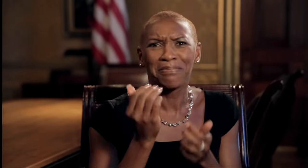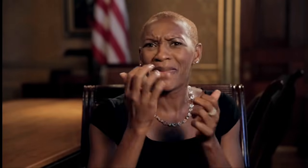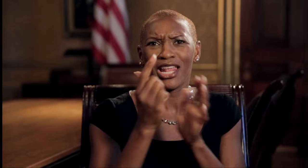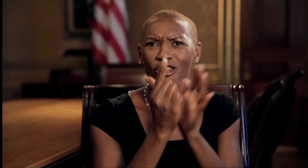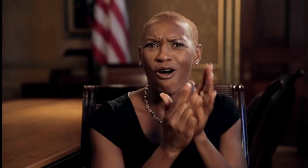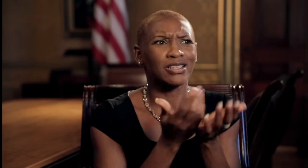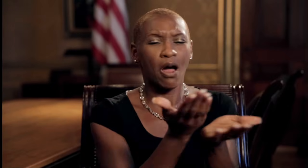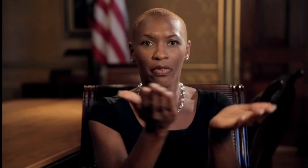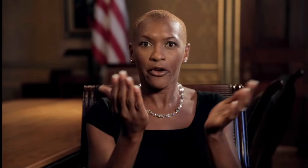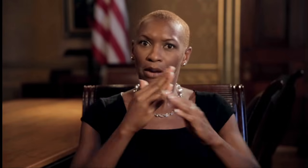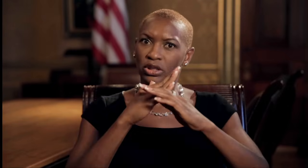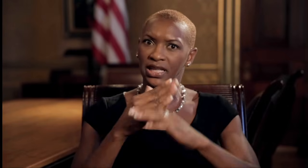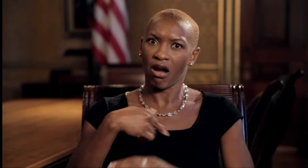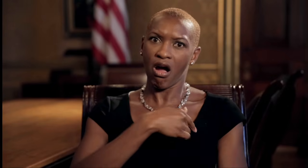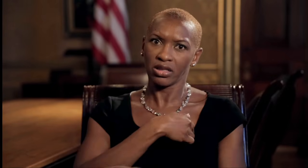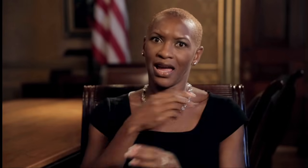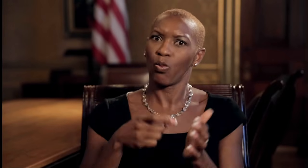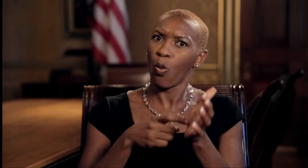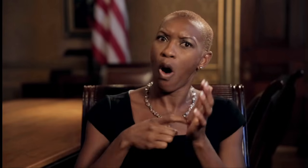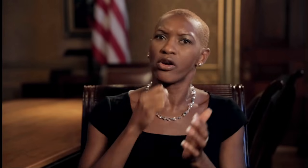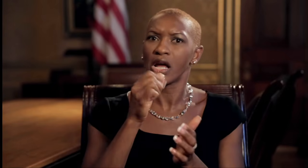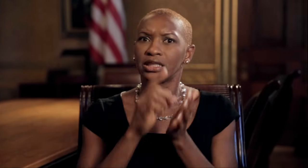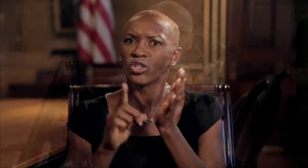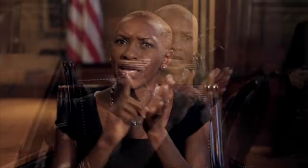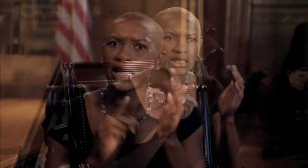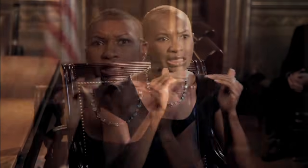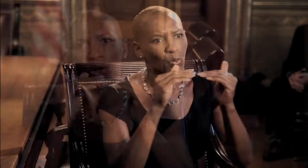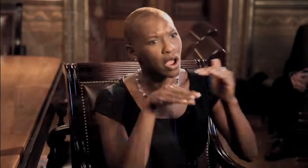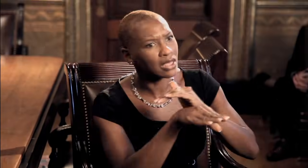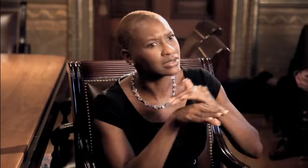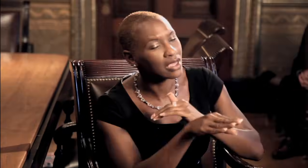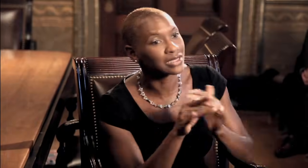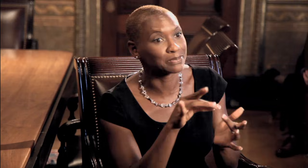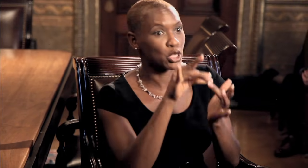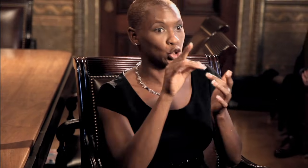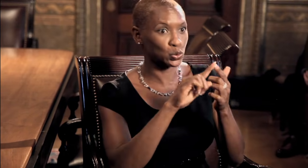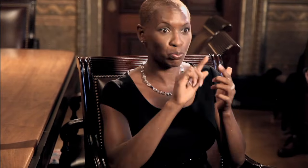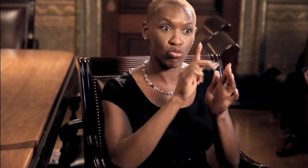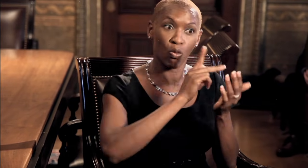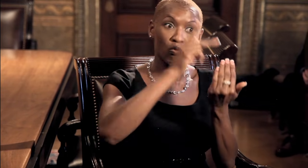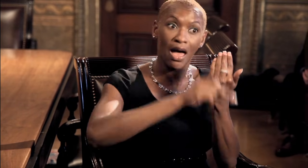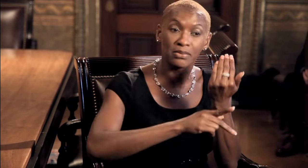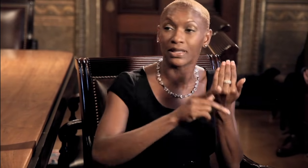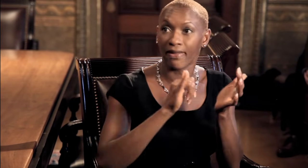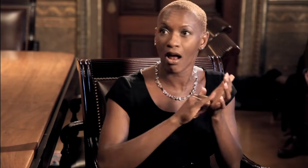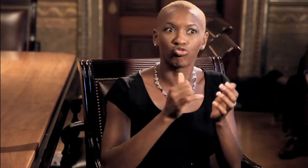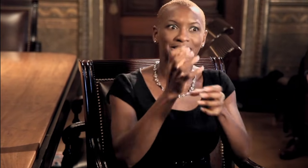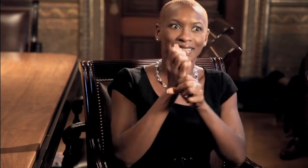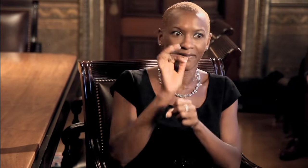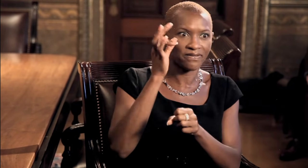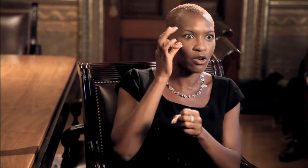Many laws out there protect us and require anti-discrimination, equal access, especially for programs that receive